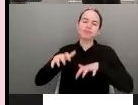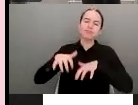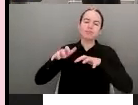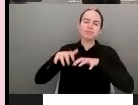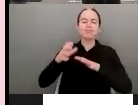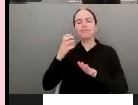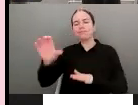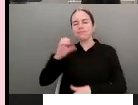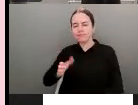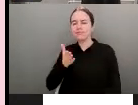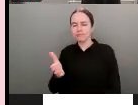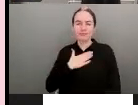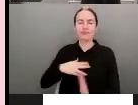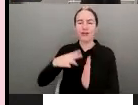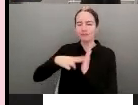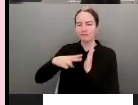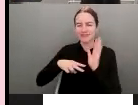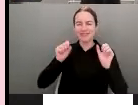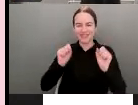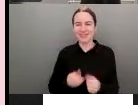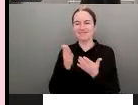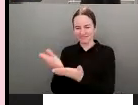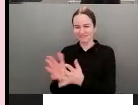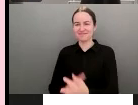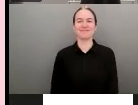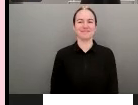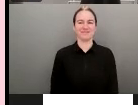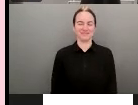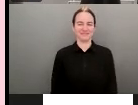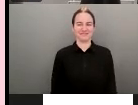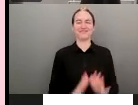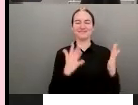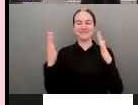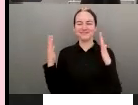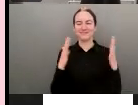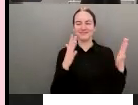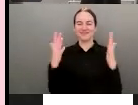And so on. And then I pressed back and got blank screen. I will just restart the app again. Okay, now we are in the first view.